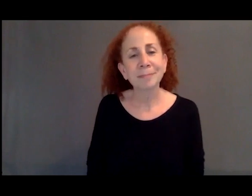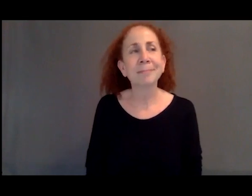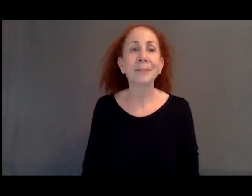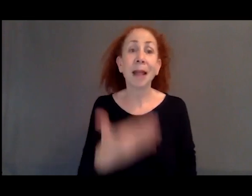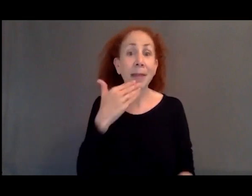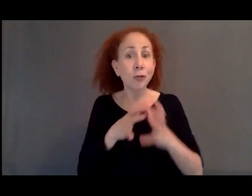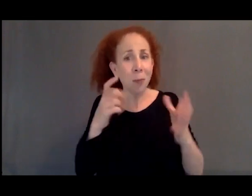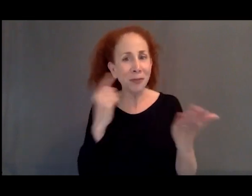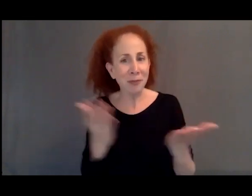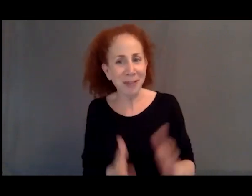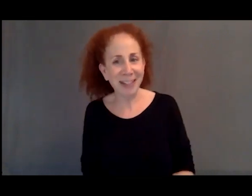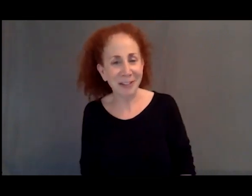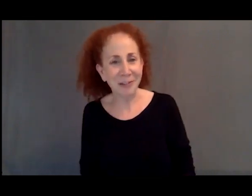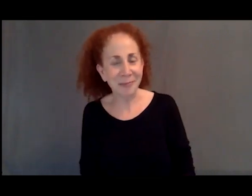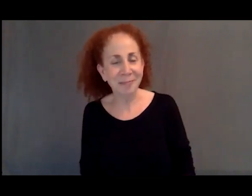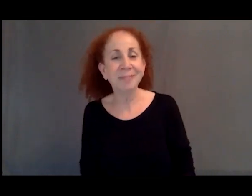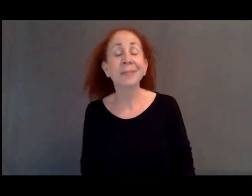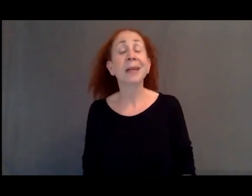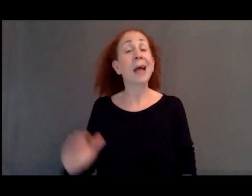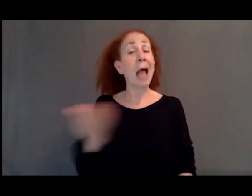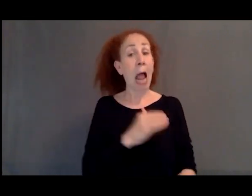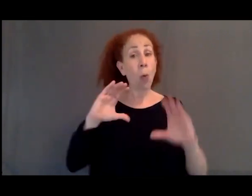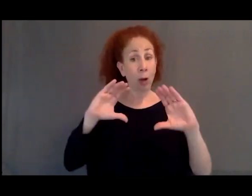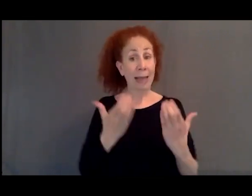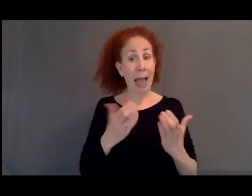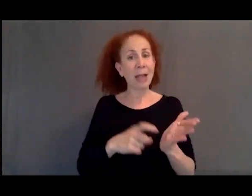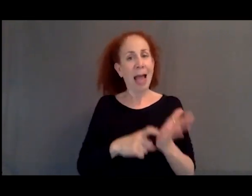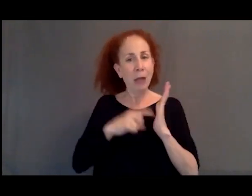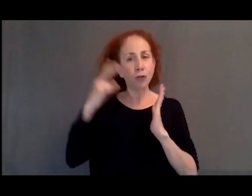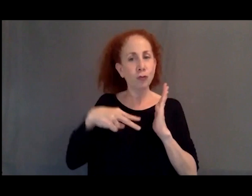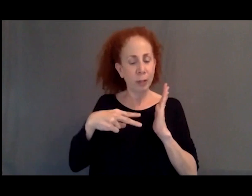Thank you so much for being here. As part of our class, we had to read--